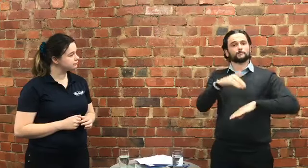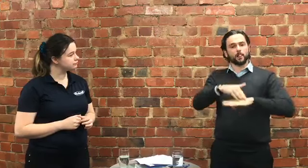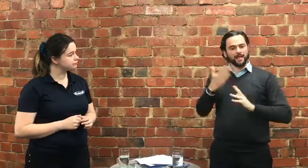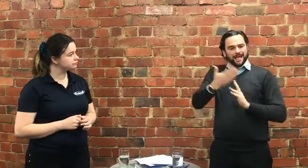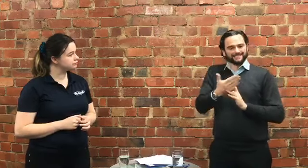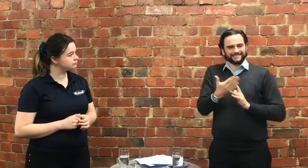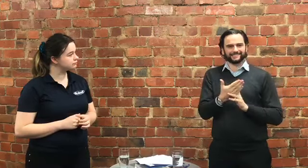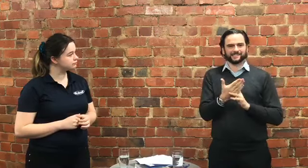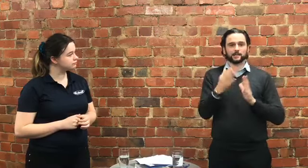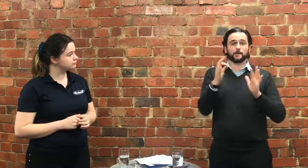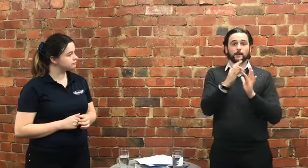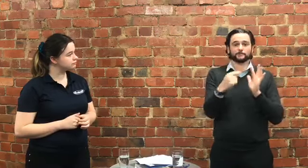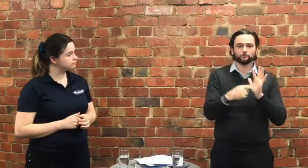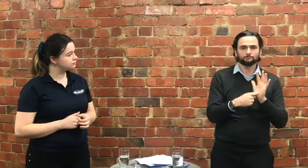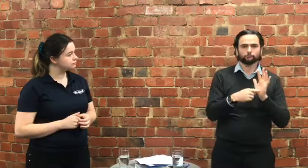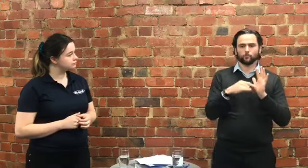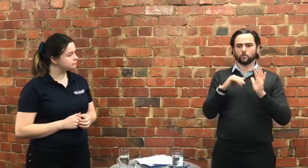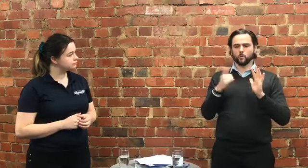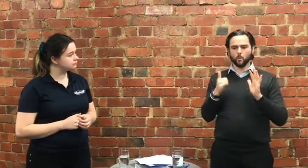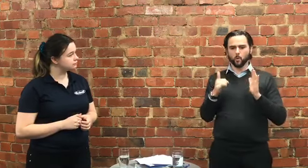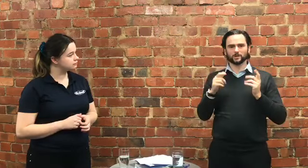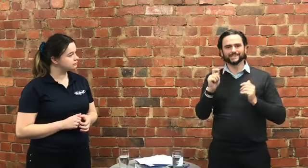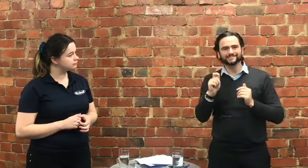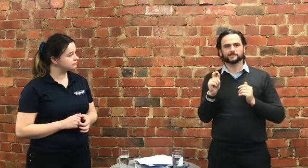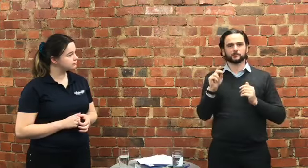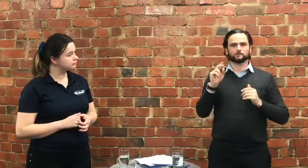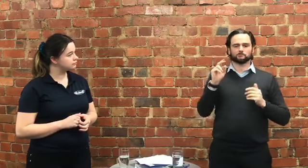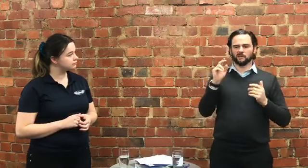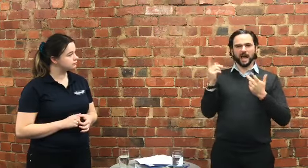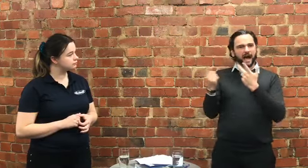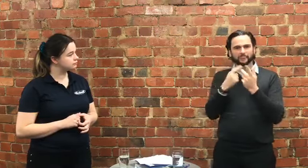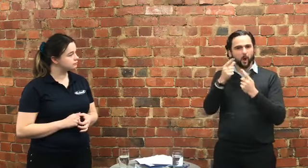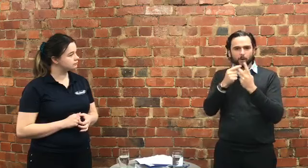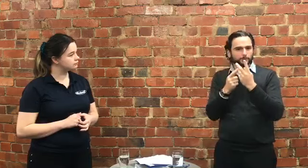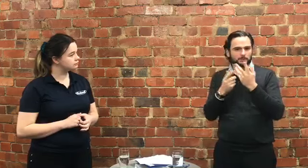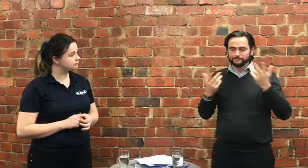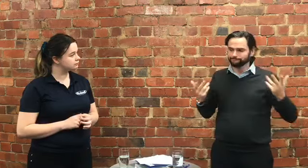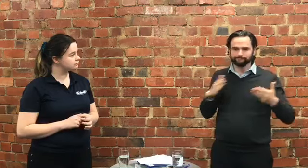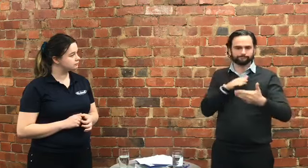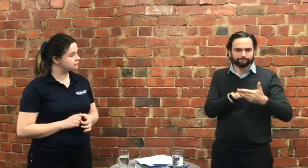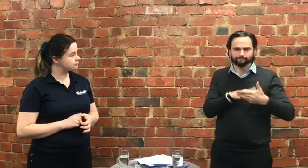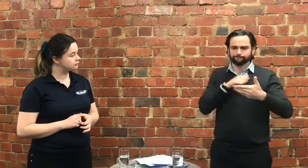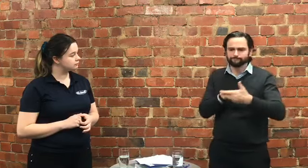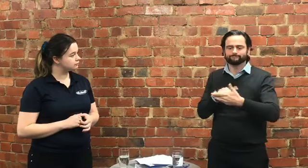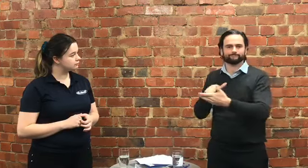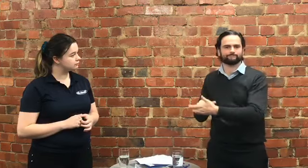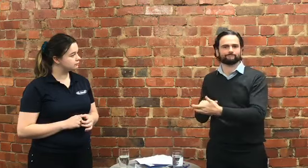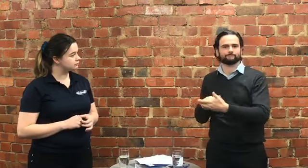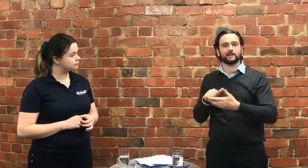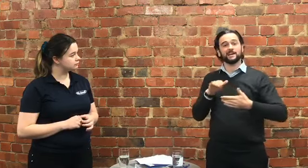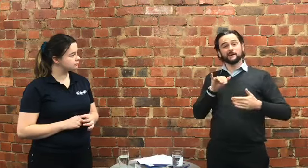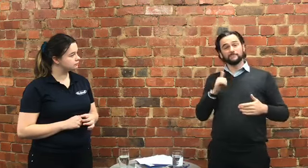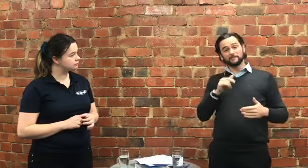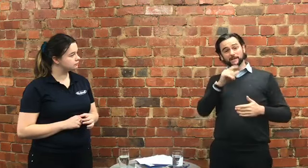So, if you're having trouble accessing public transport, for instance, taxi might be another option.